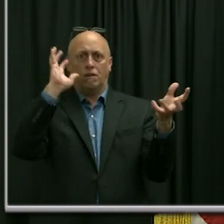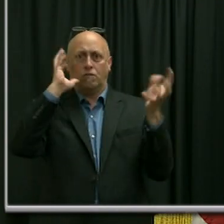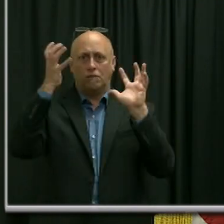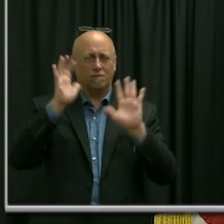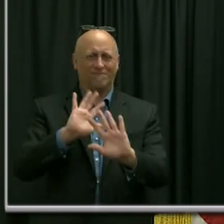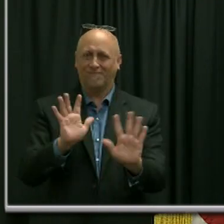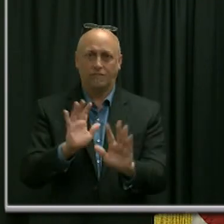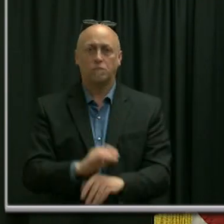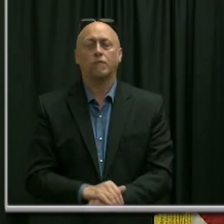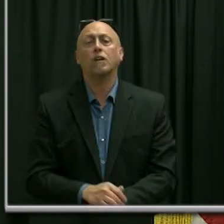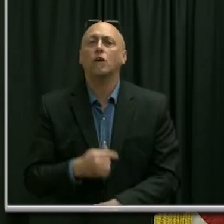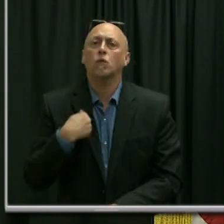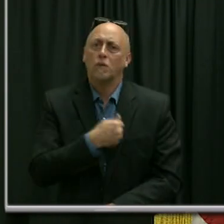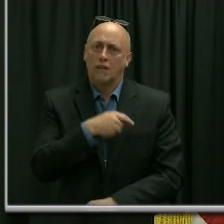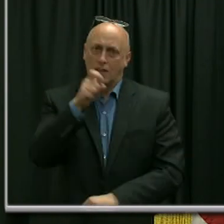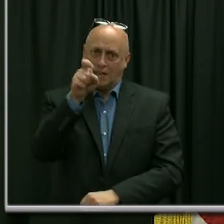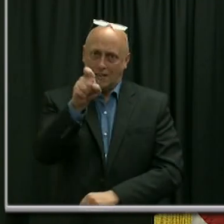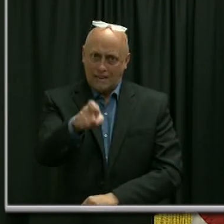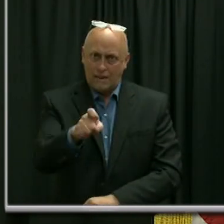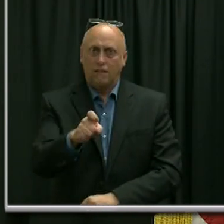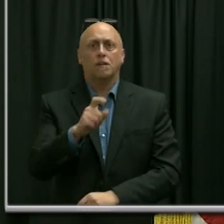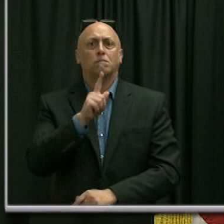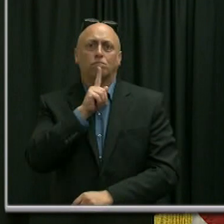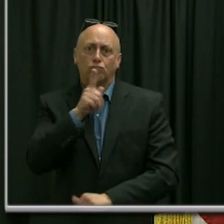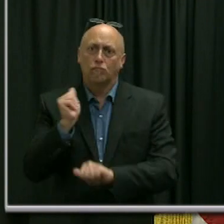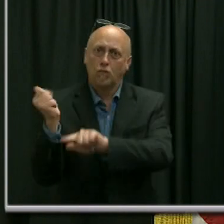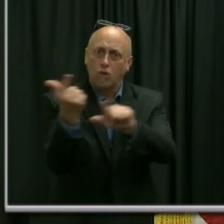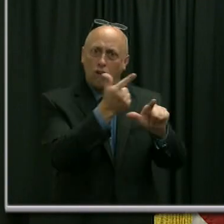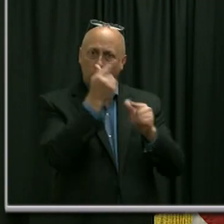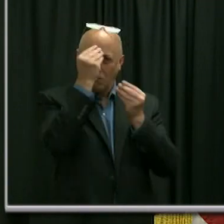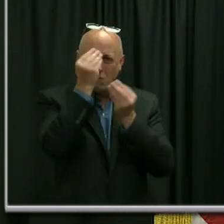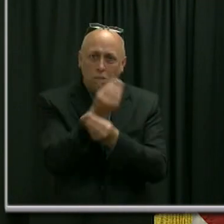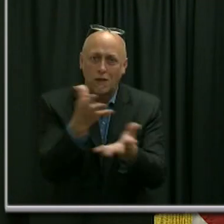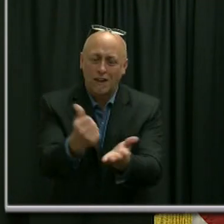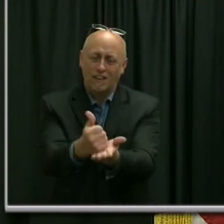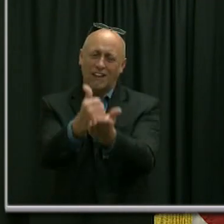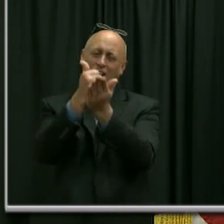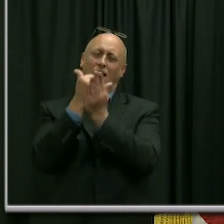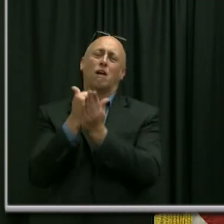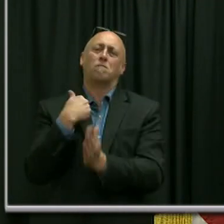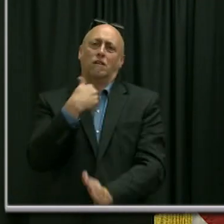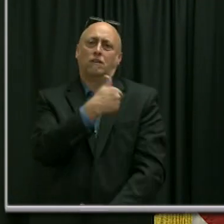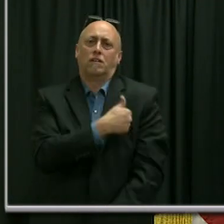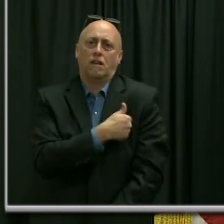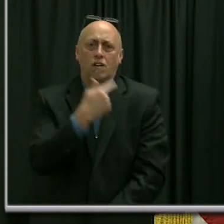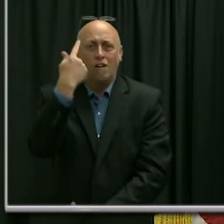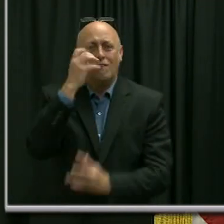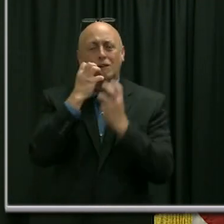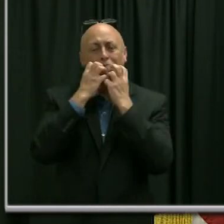WE NEED YOUR HELP TO REDUCE THE EXTENT TO WHICH NASHVILLE'S